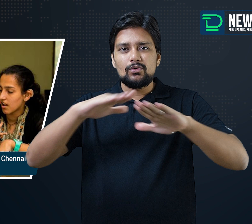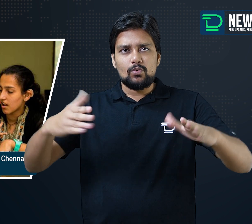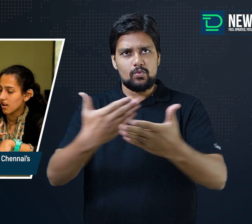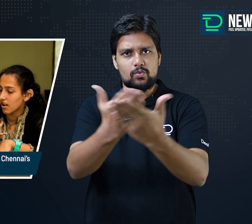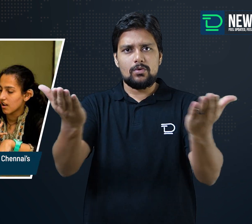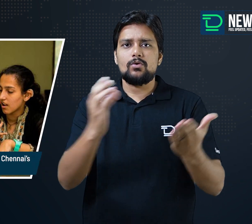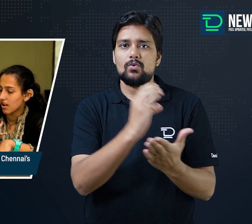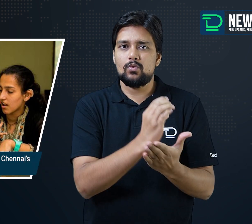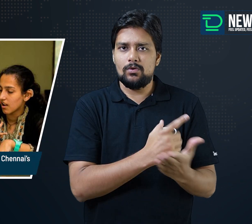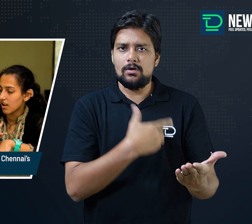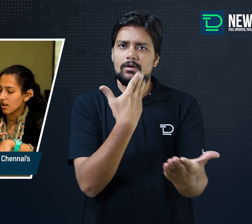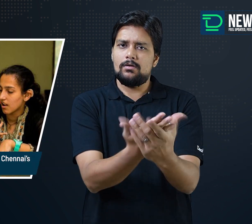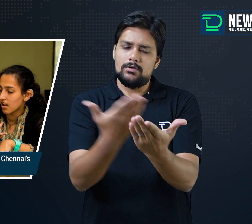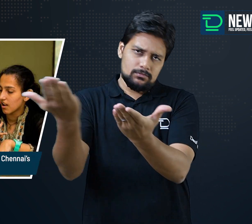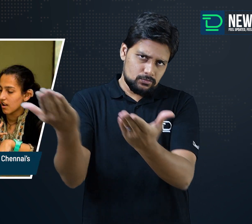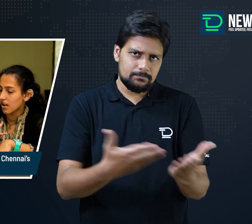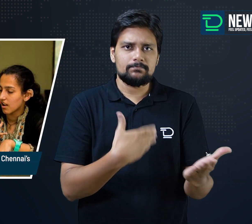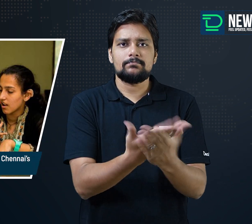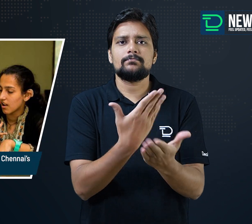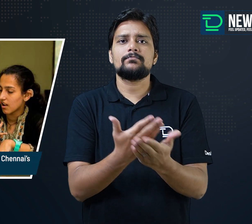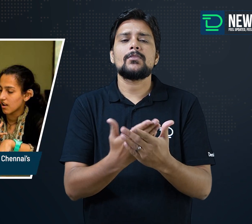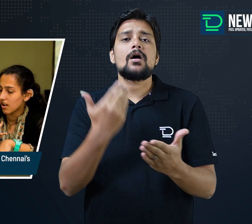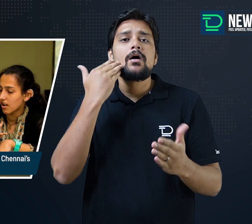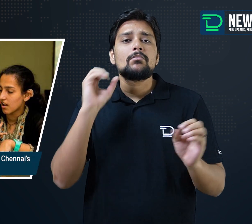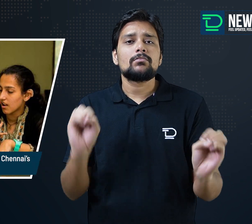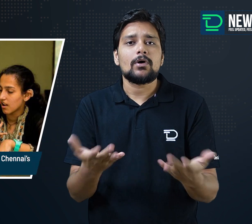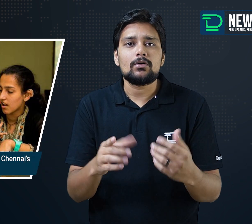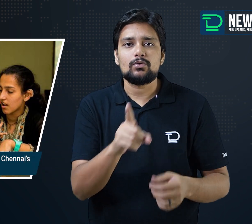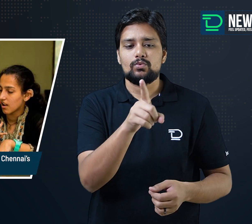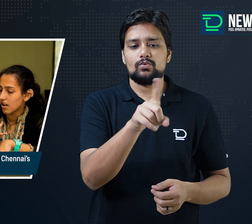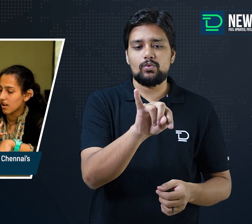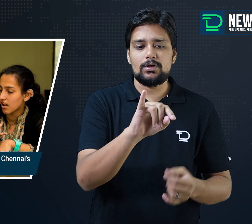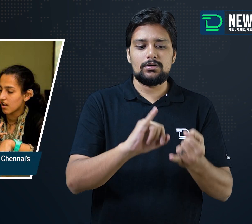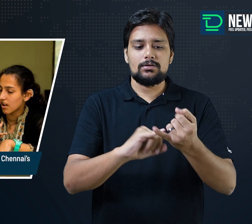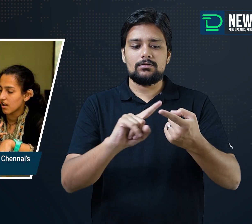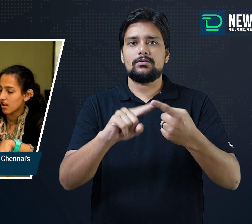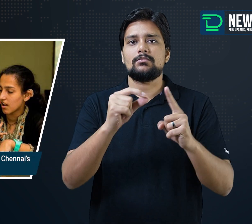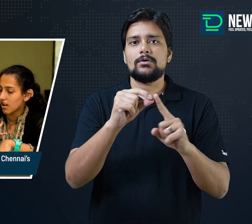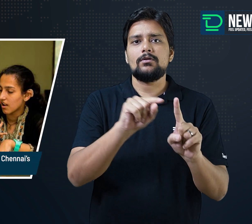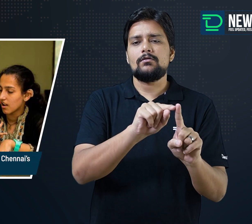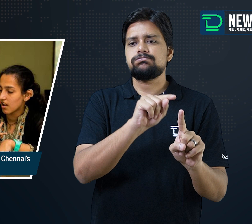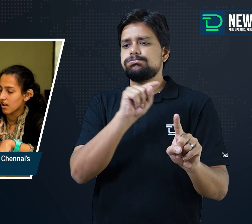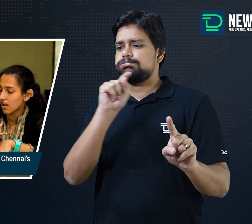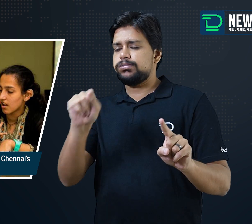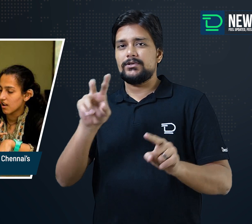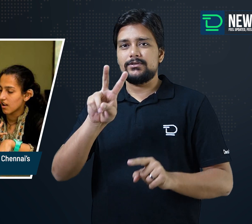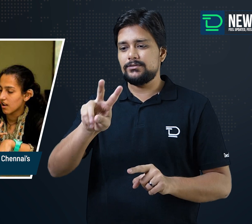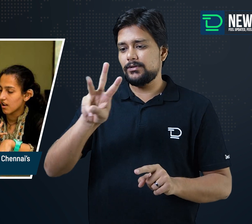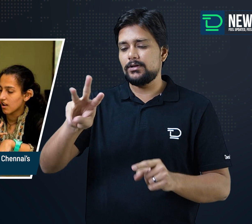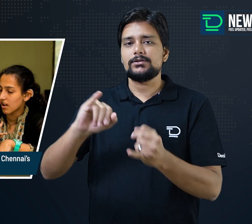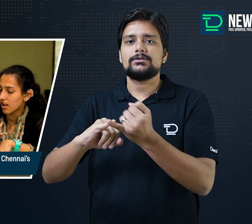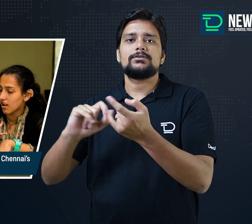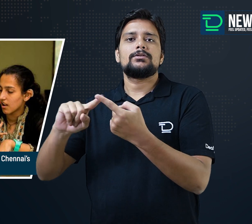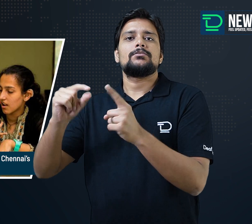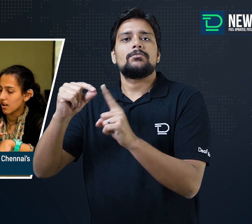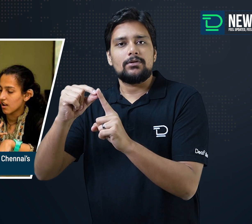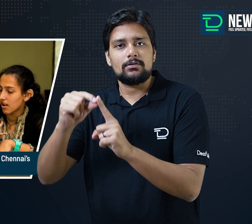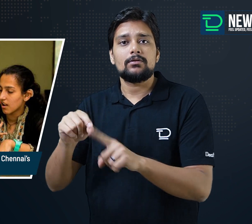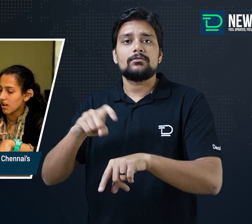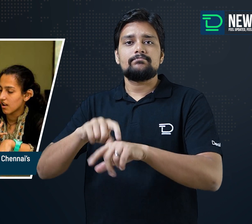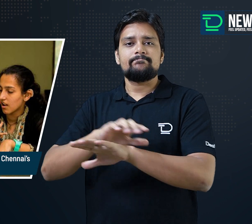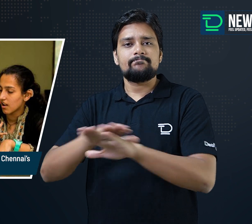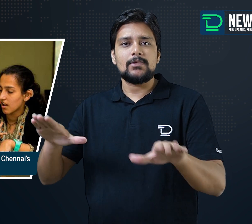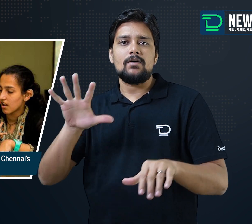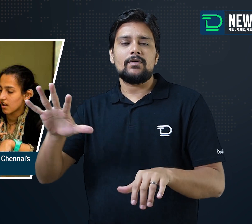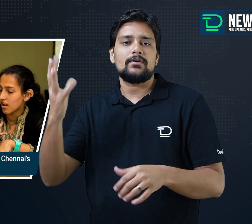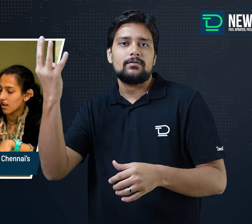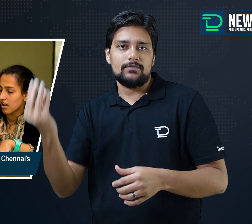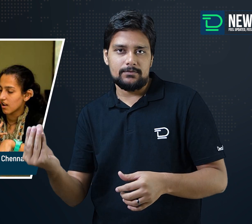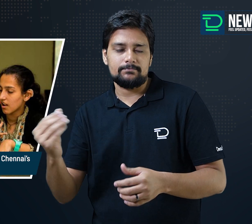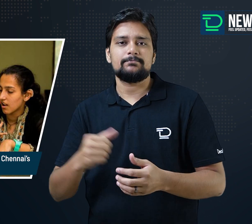Students can apply for the course from September 16 to September 23 till 5 pm.